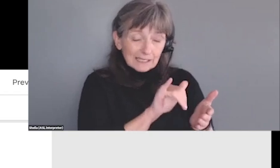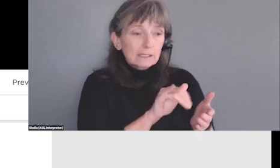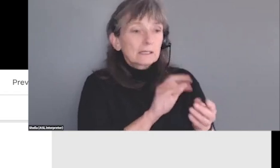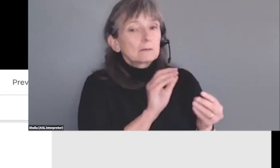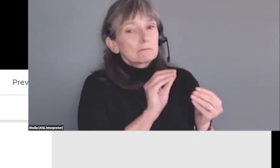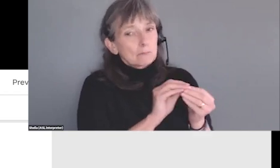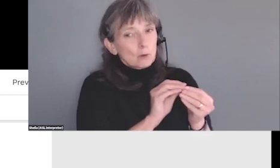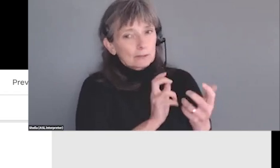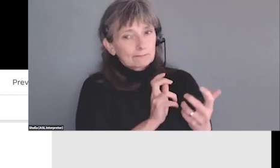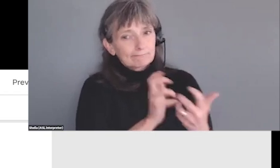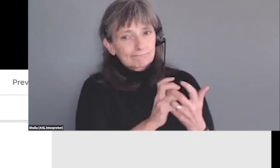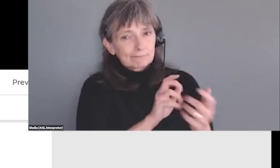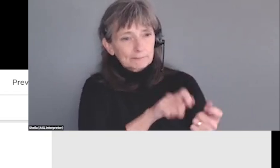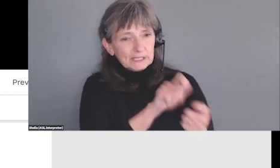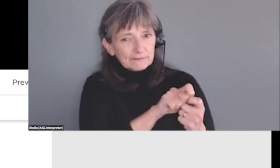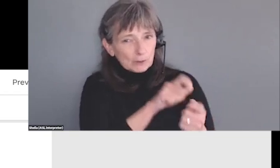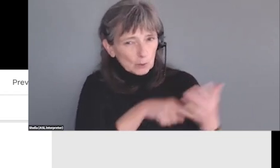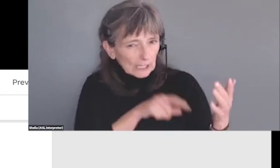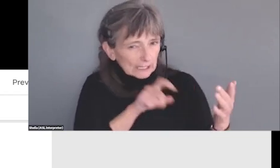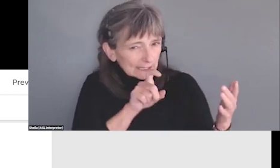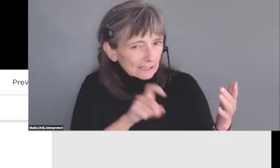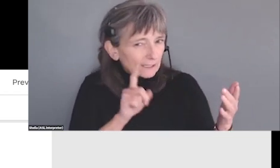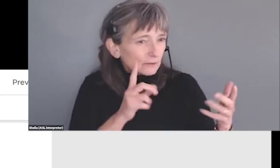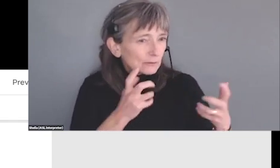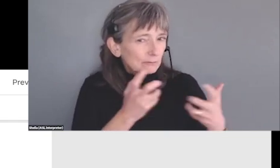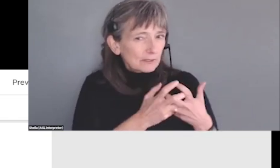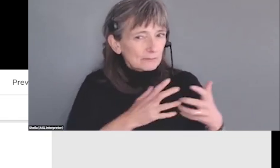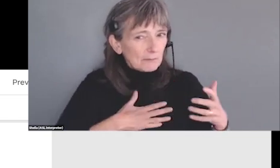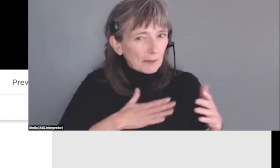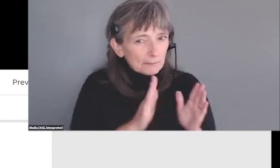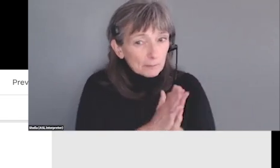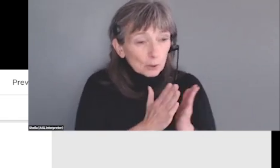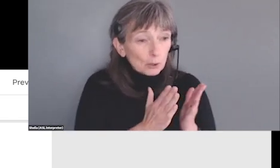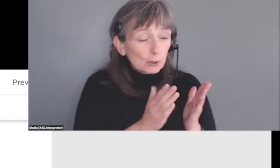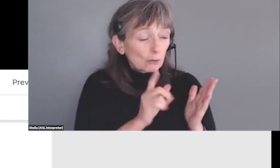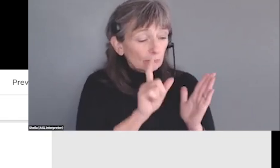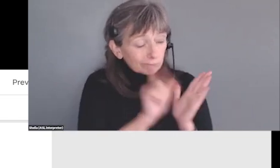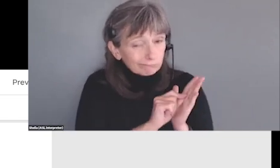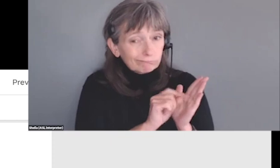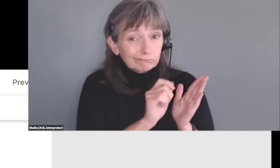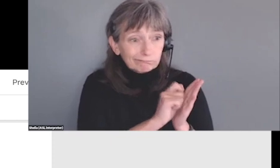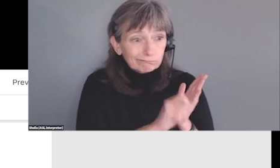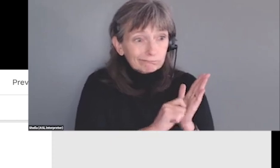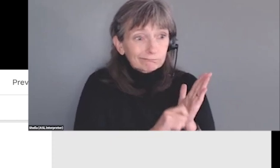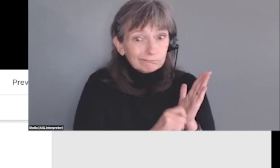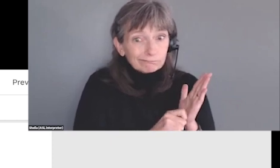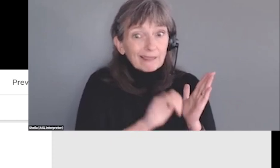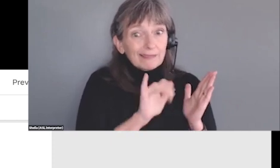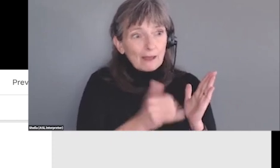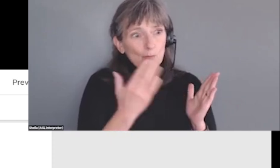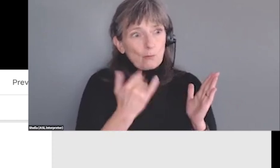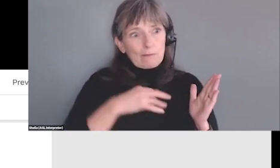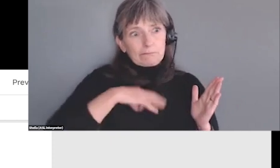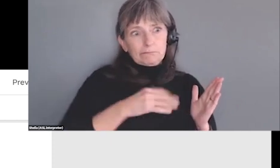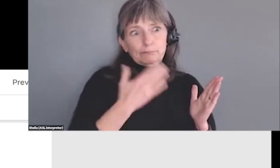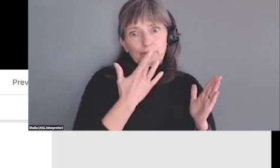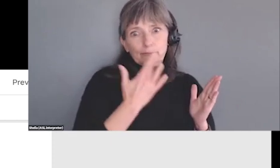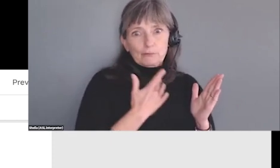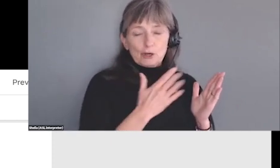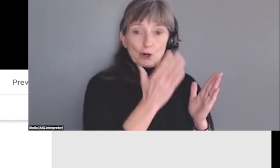needs of your writing than a general query. And that is the main benefit of a knowledge base.